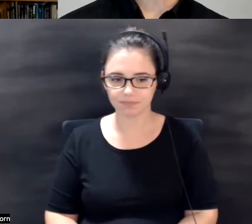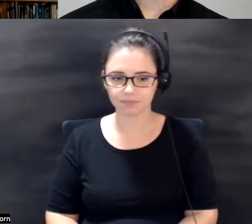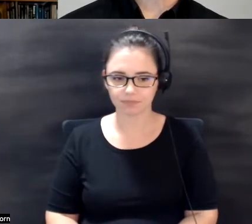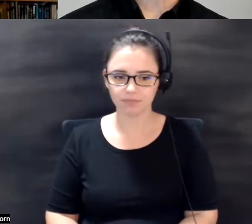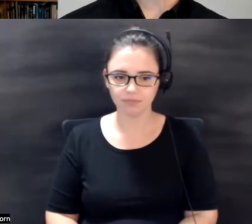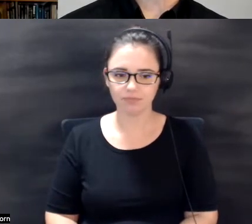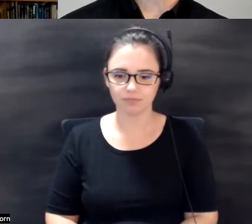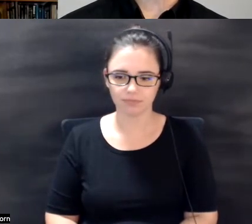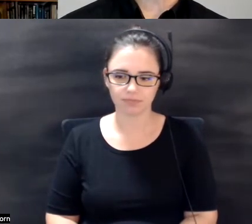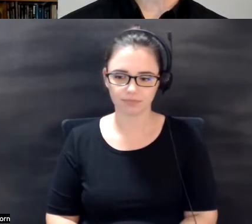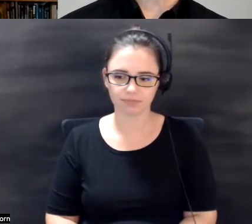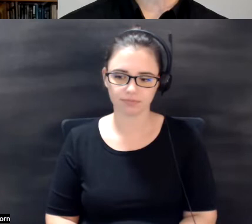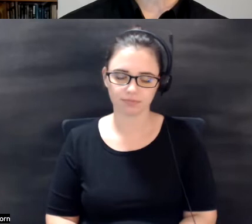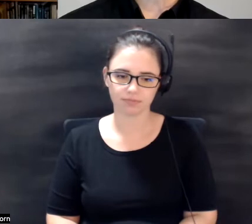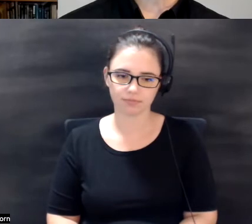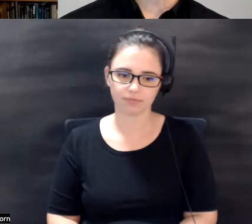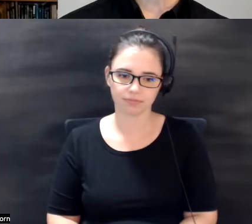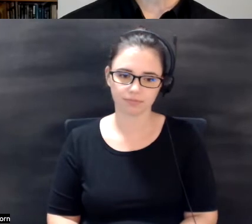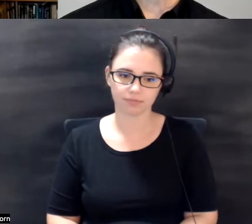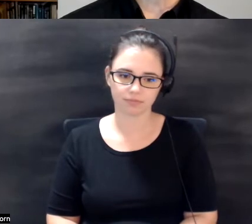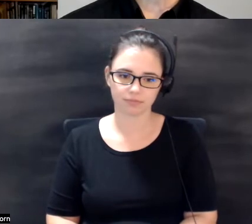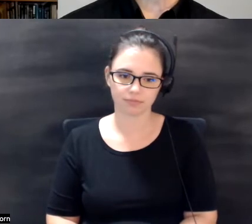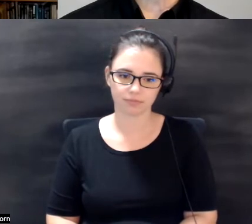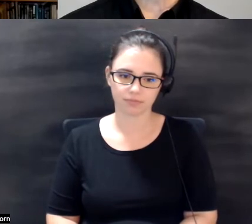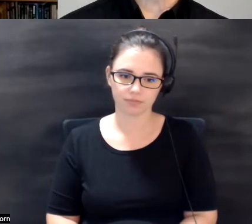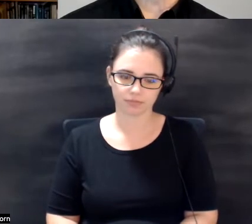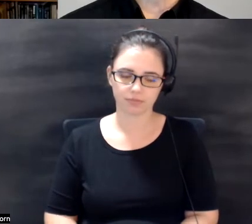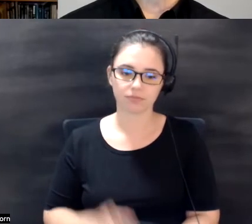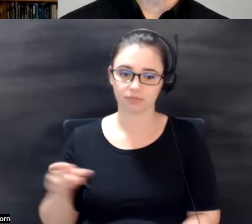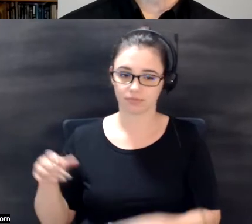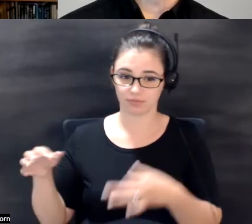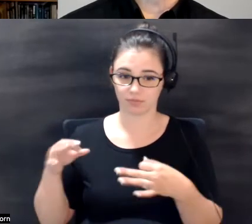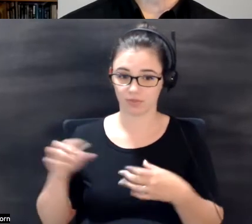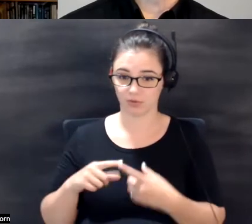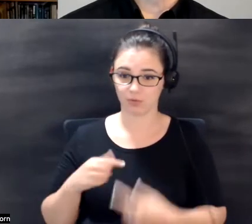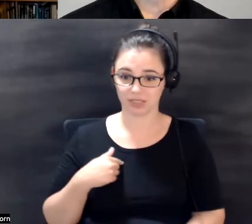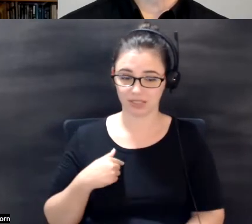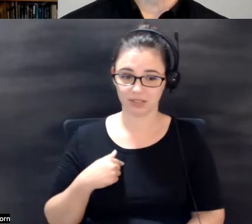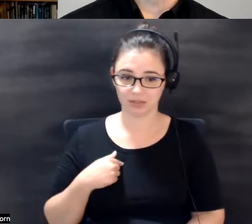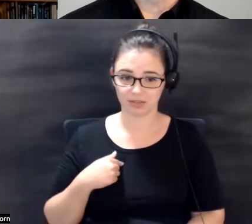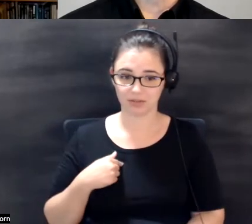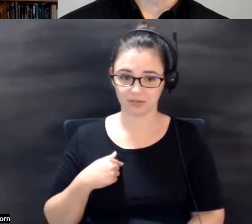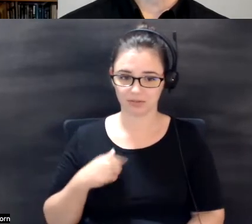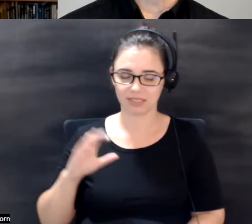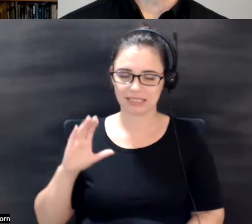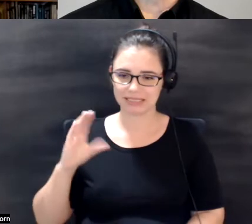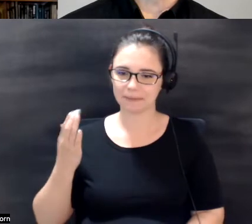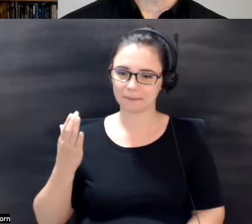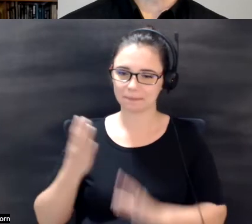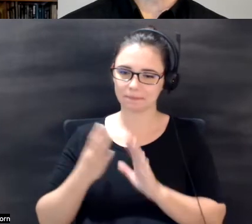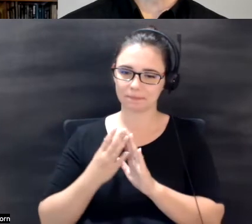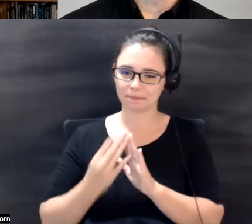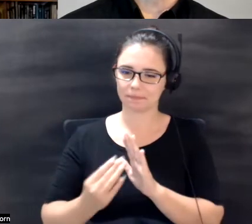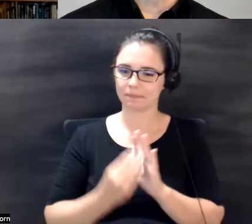Your describing it to me seems to echo other people's thoughts of,